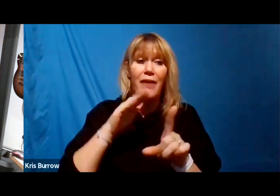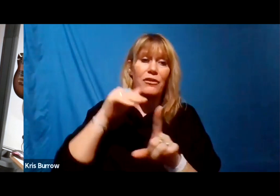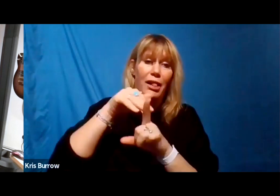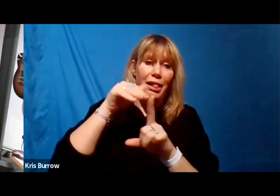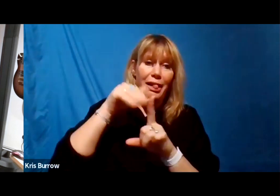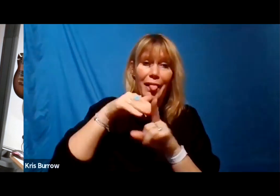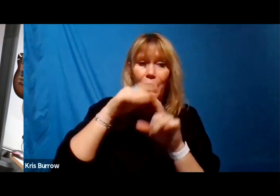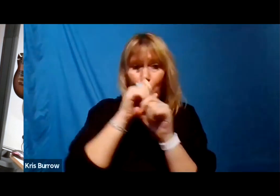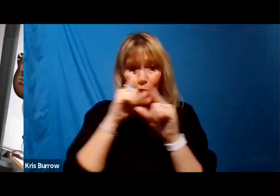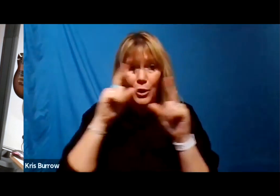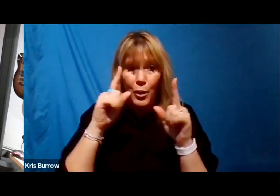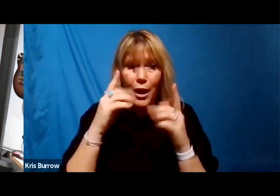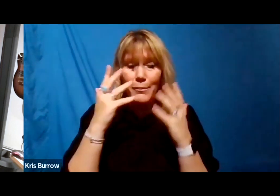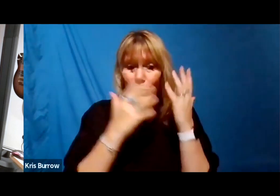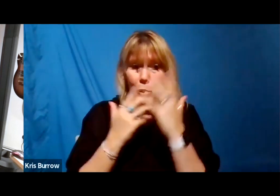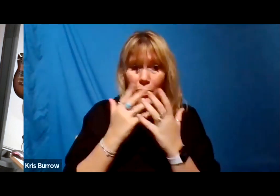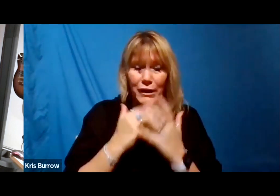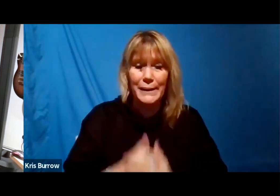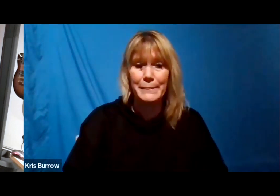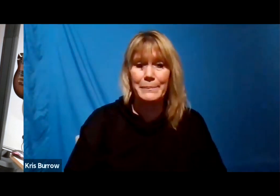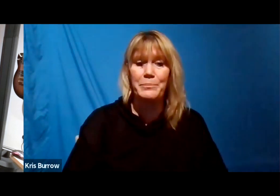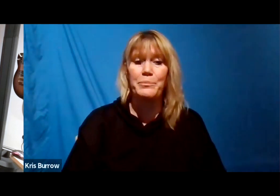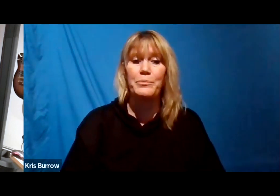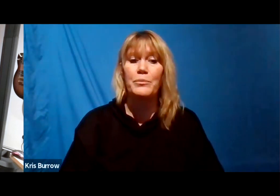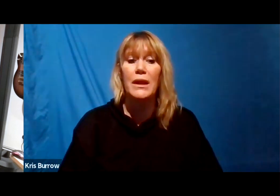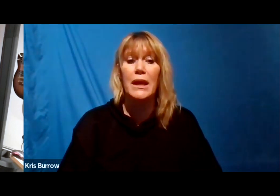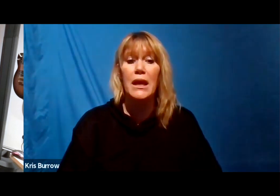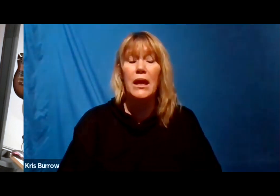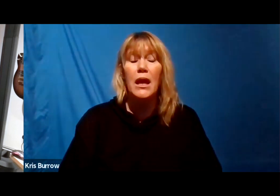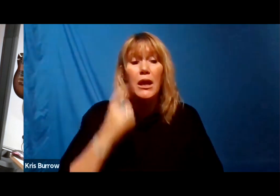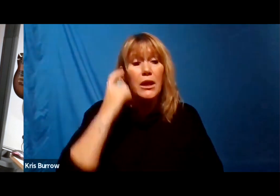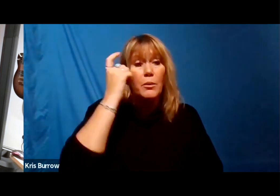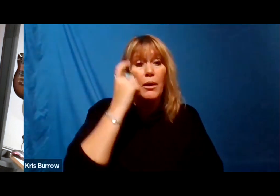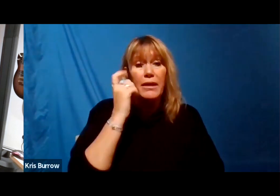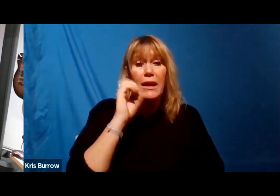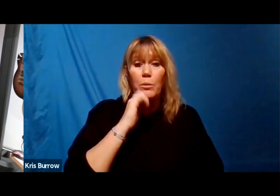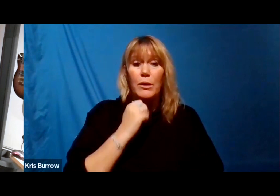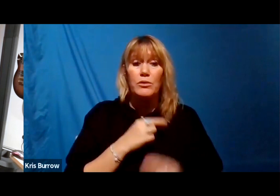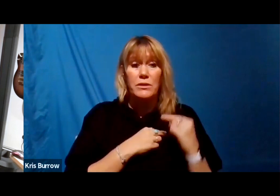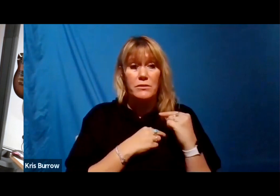Okay, so, I think what we'll do, we'll just go straight over to Jo-Anne